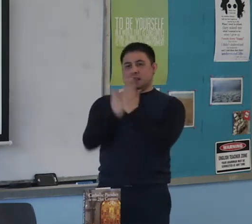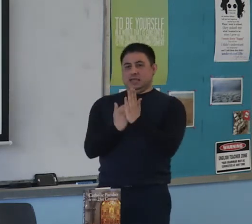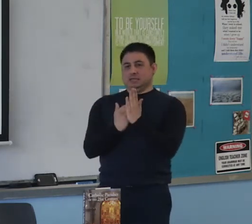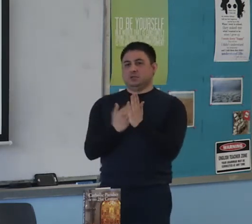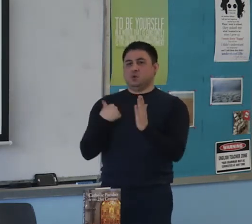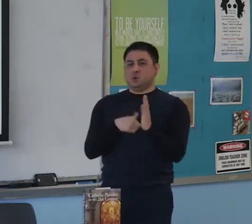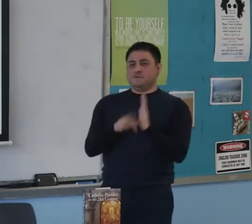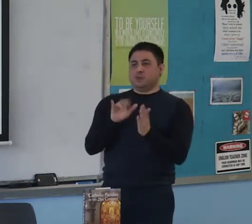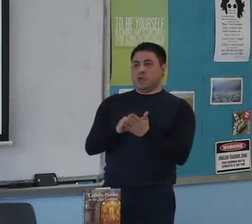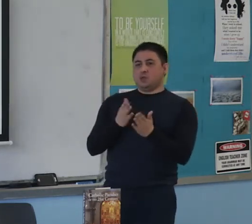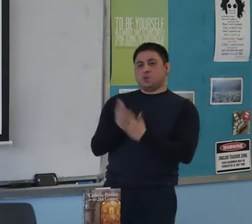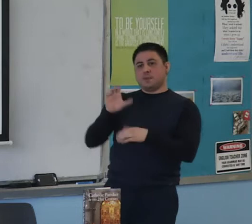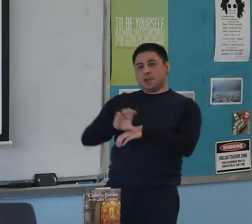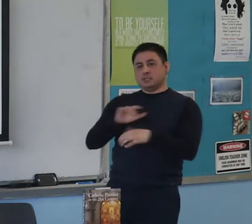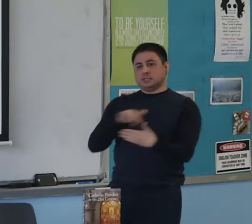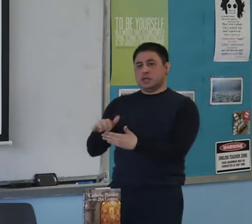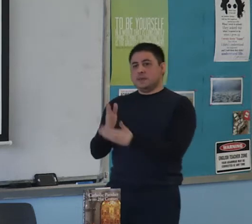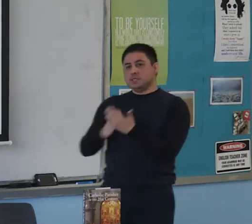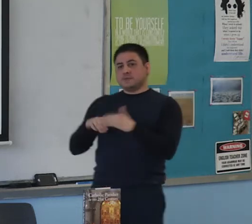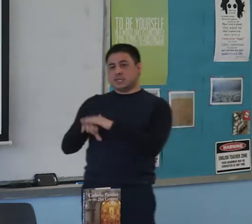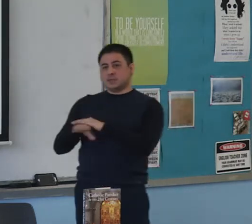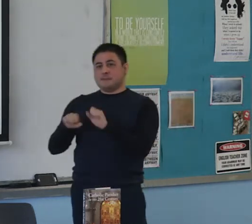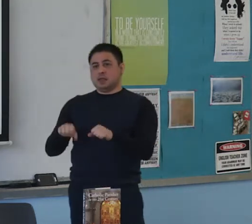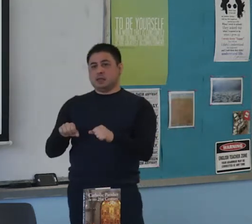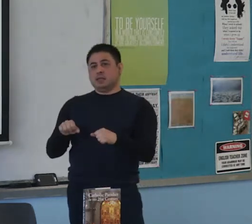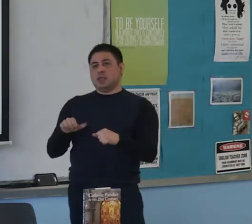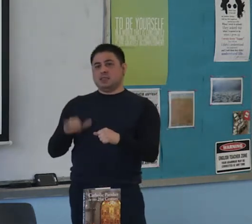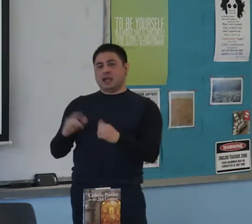parish study, the piece of accessibility is down towards the bottom. When we start